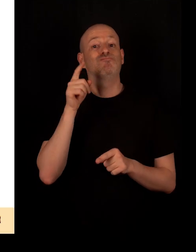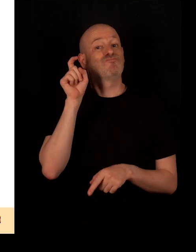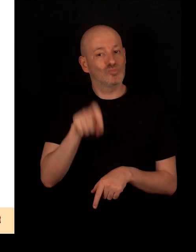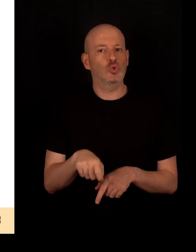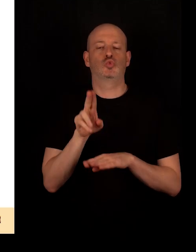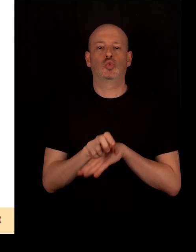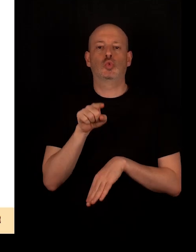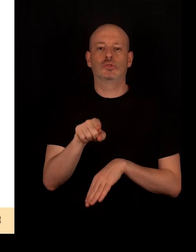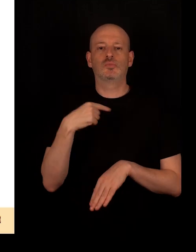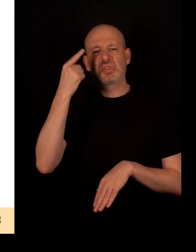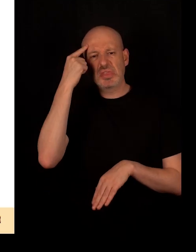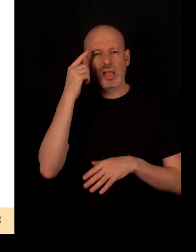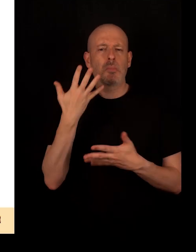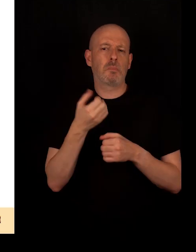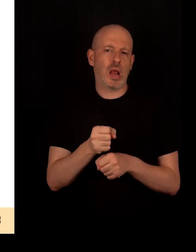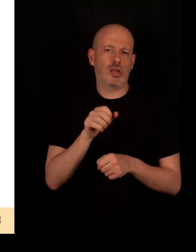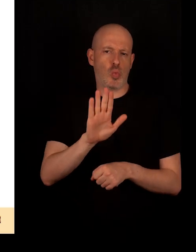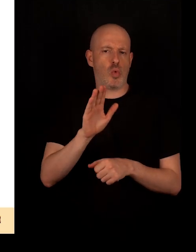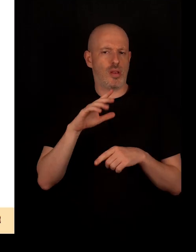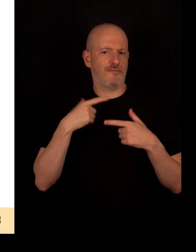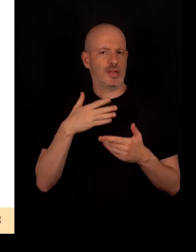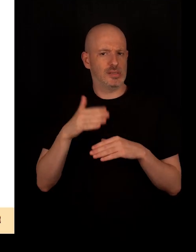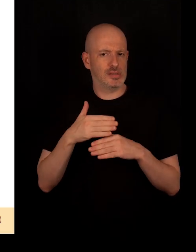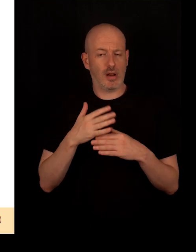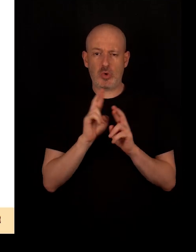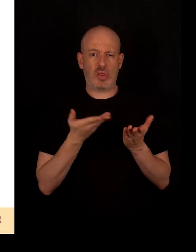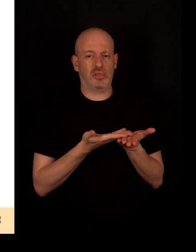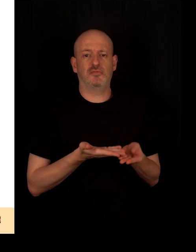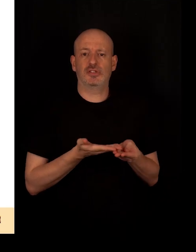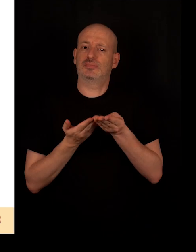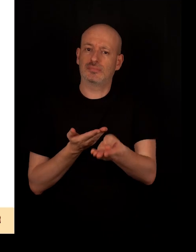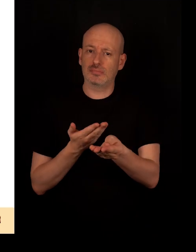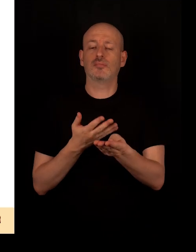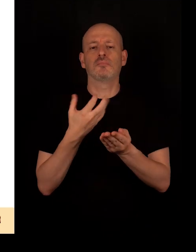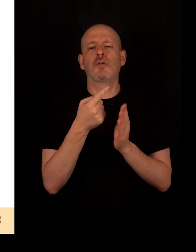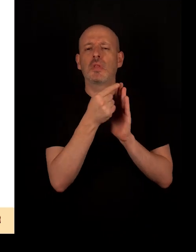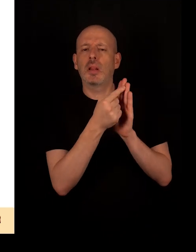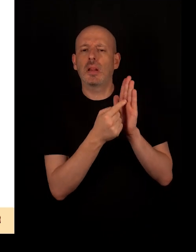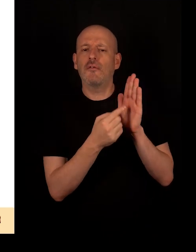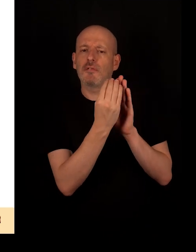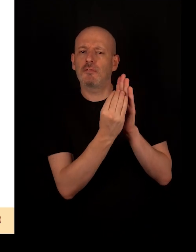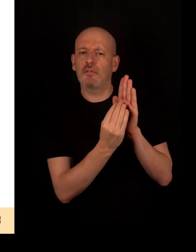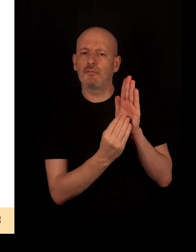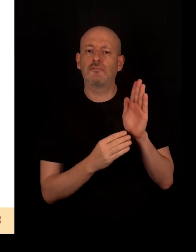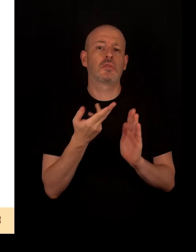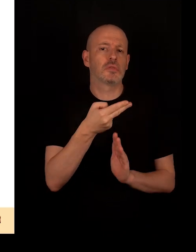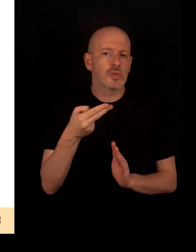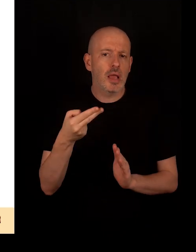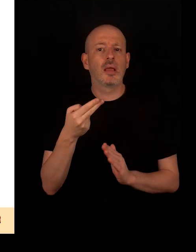which is mandatory to use, and we think it makes also your life easier. It is ready made. Just some, things to fill out, like the name